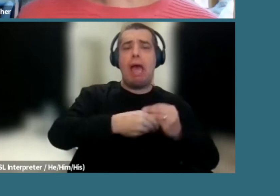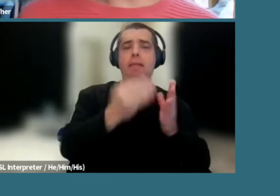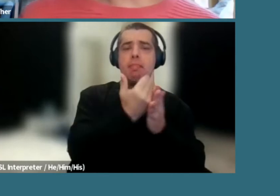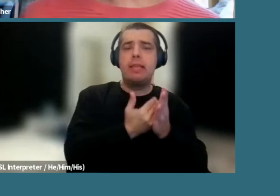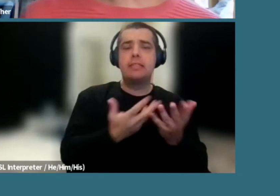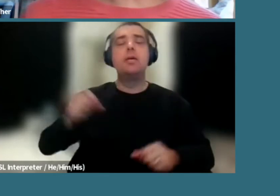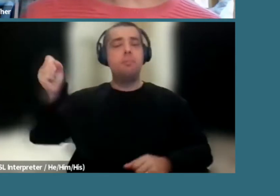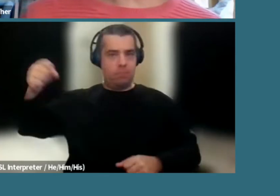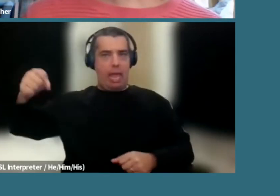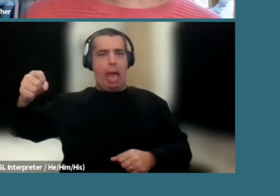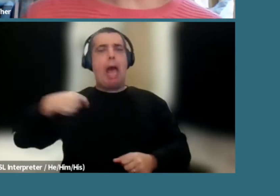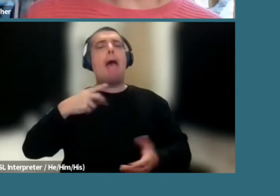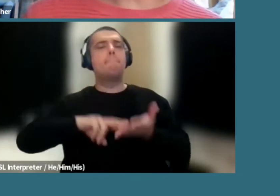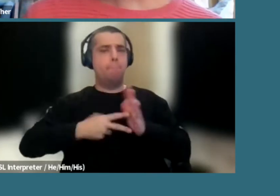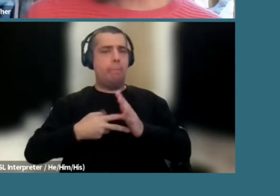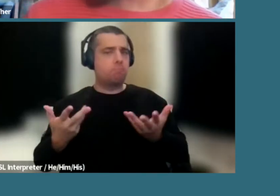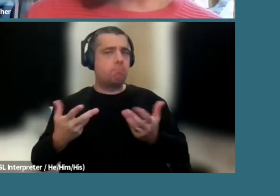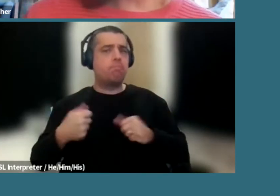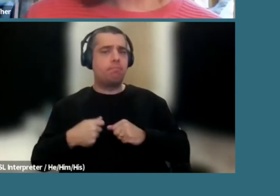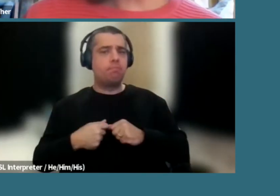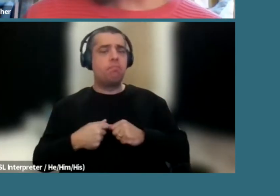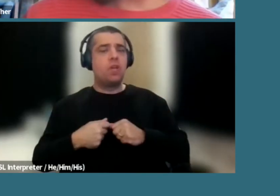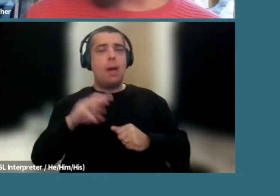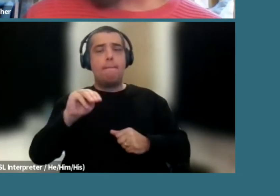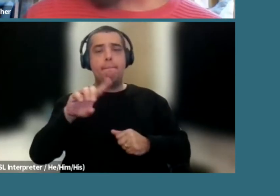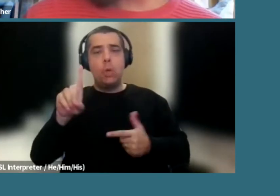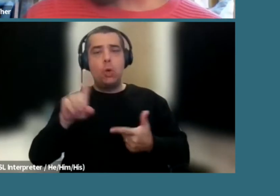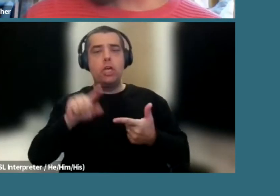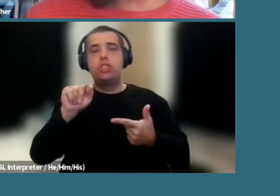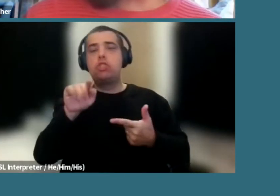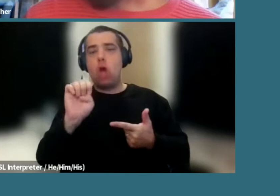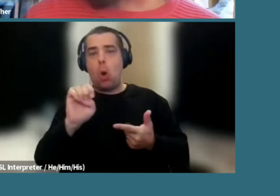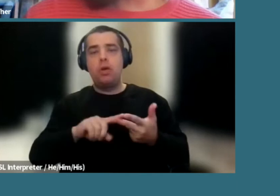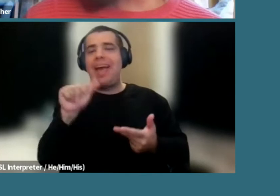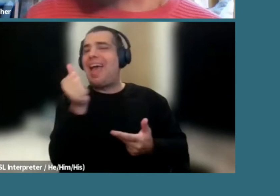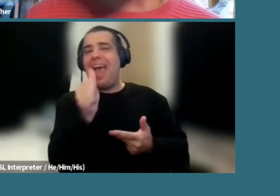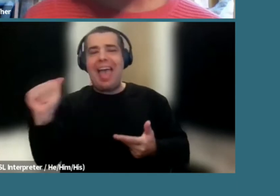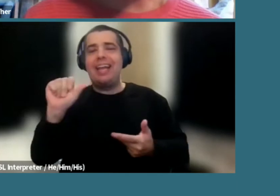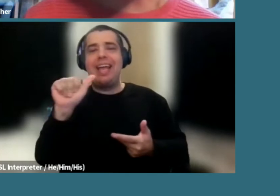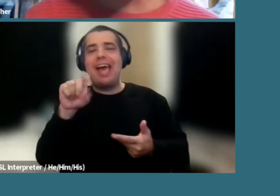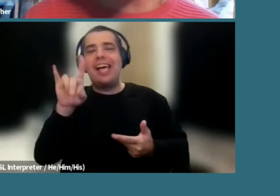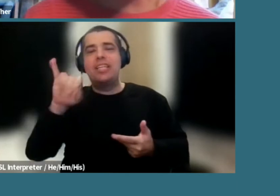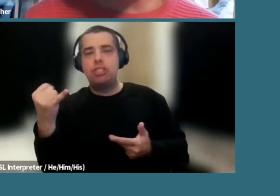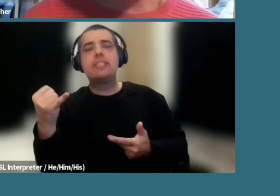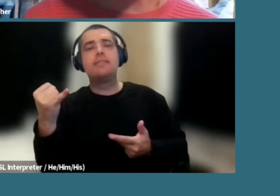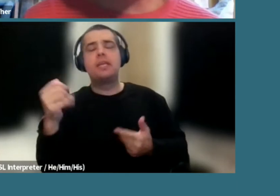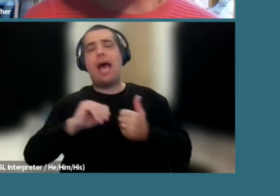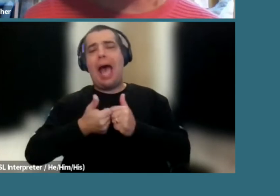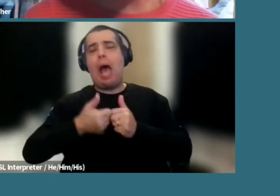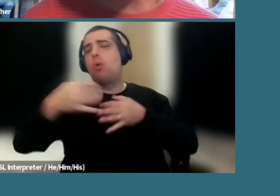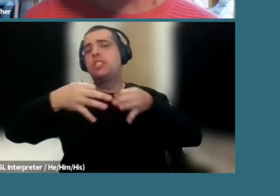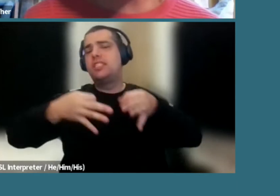Yeah, like mood, tone, any adjectives how you may describe the image.